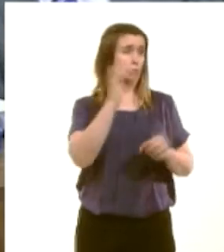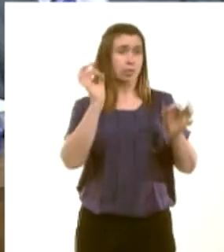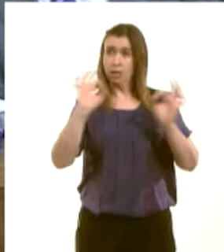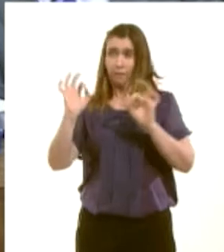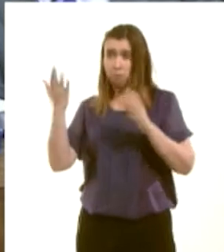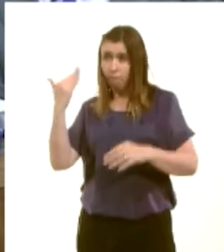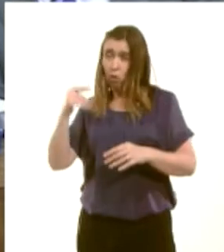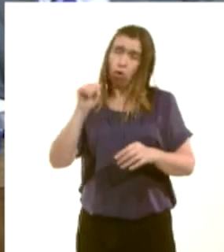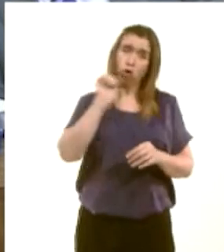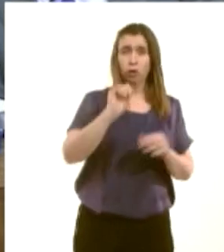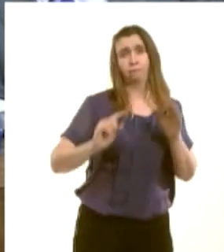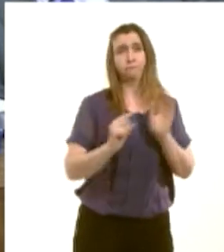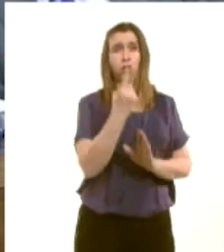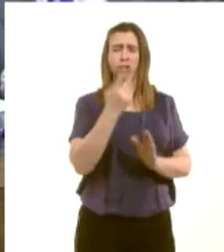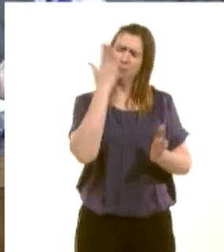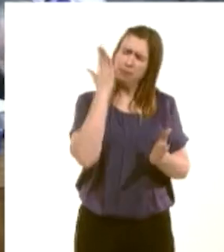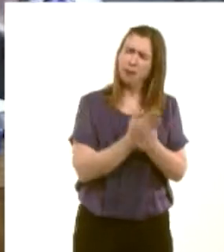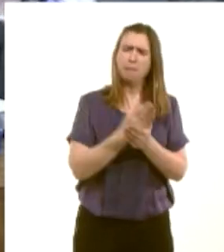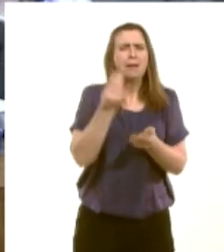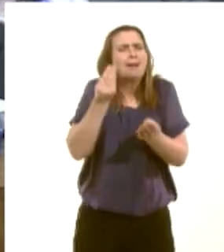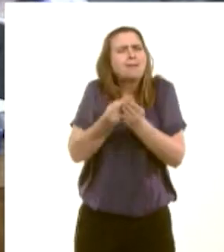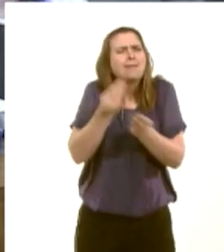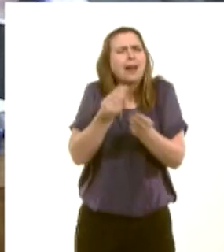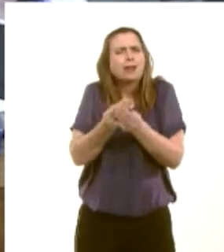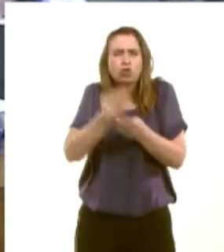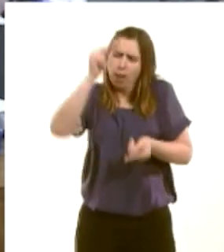made real-term cuts to the national health serviceósomething that no Conservative Prime